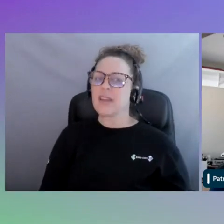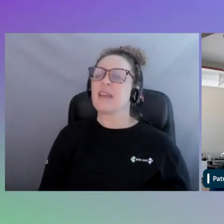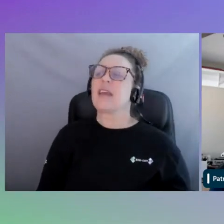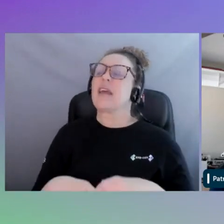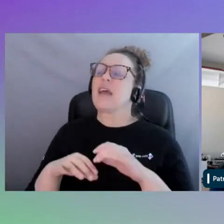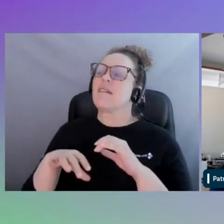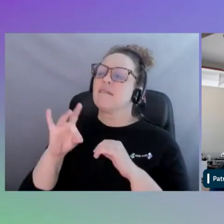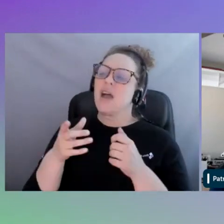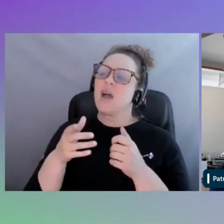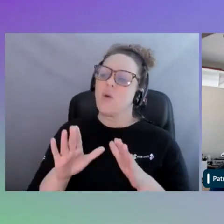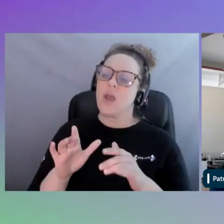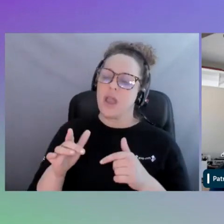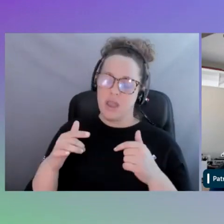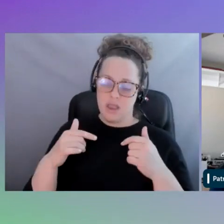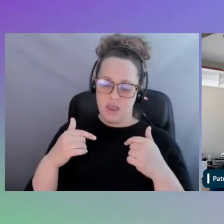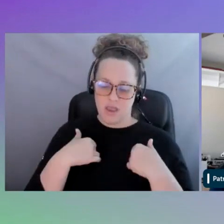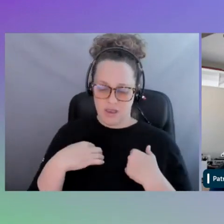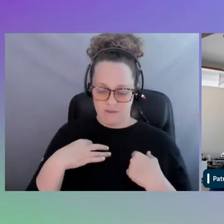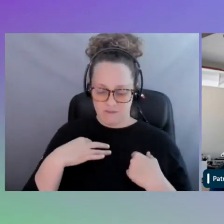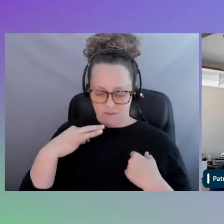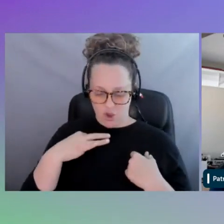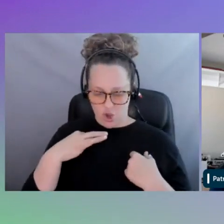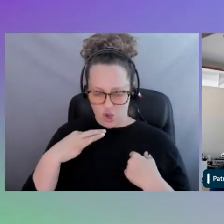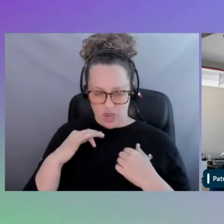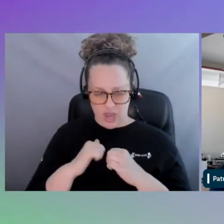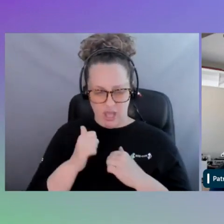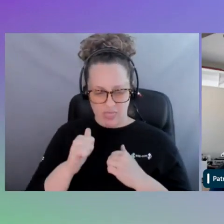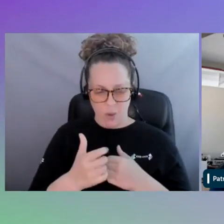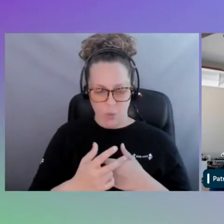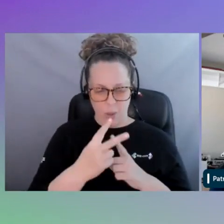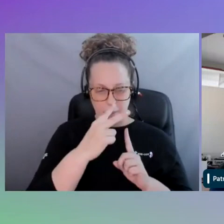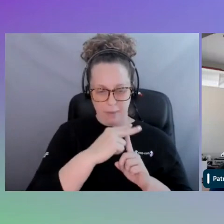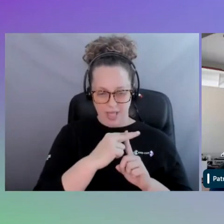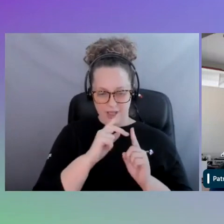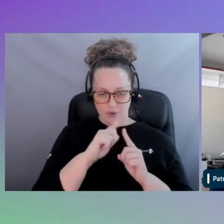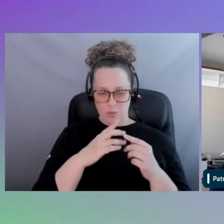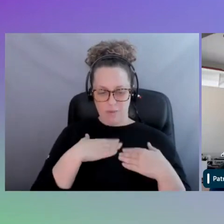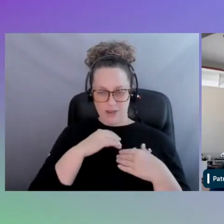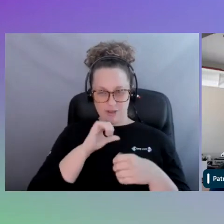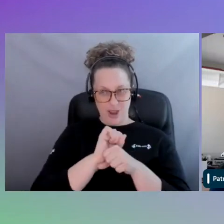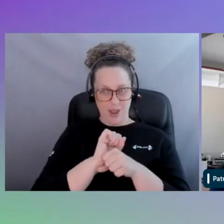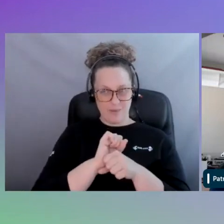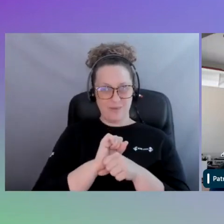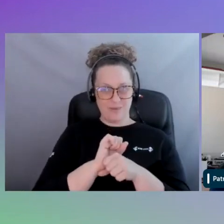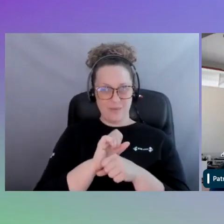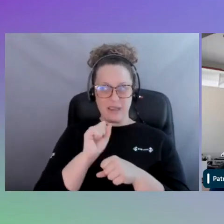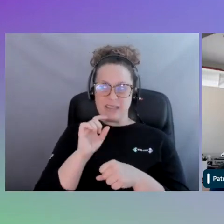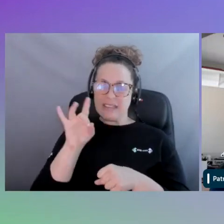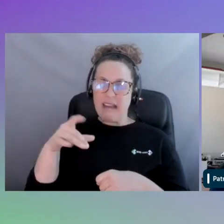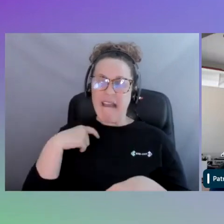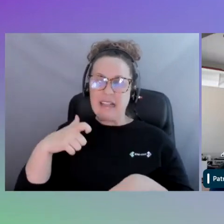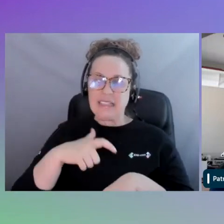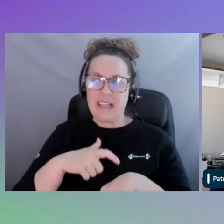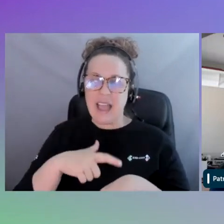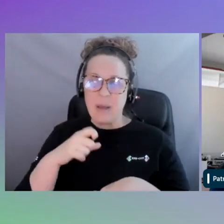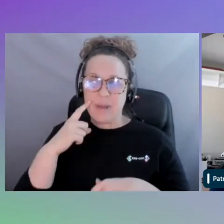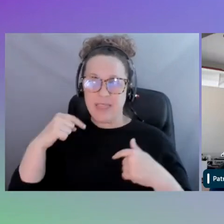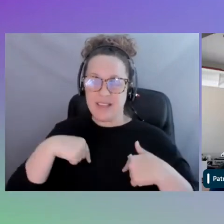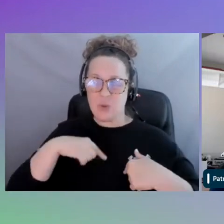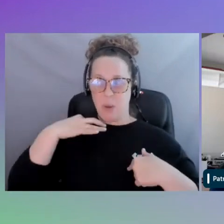help you do your job. >> Also, show your ability to go